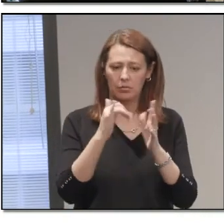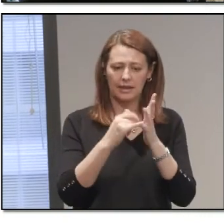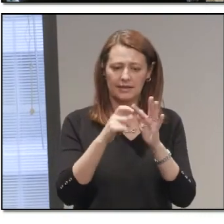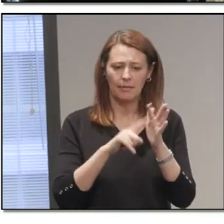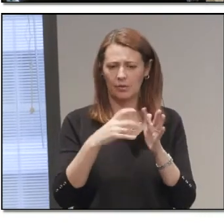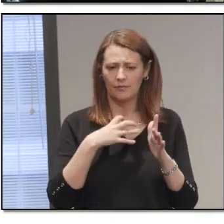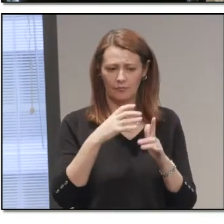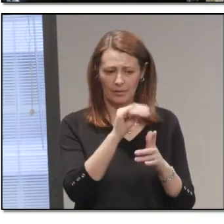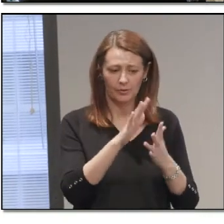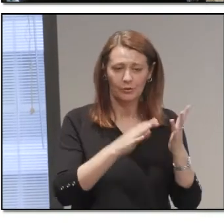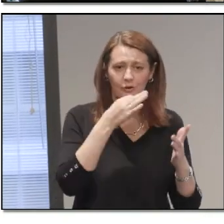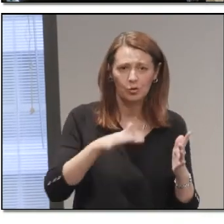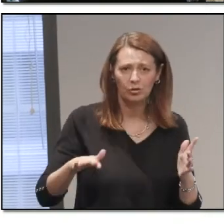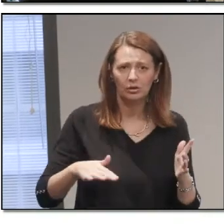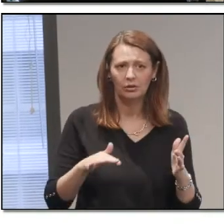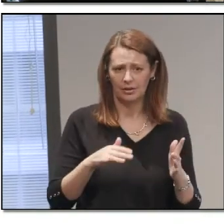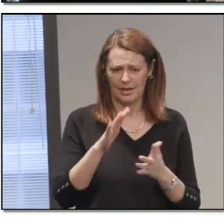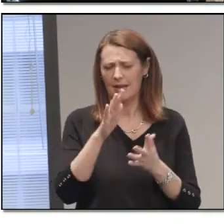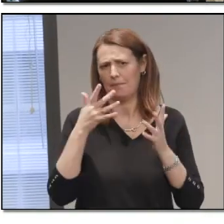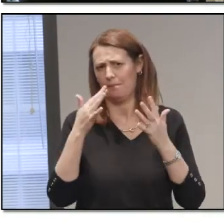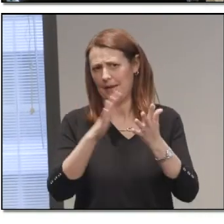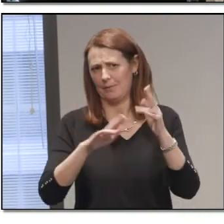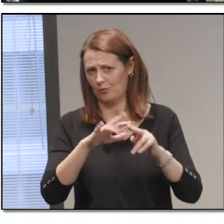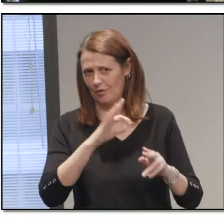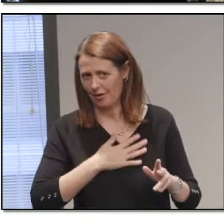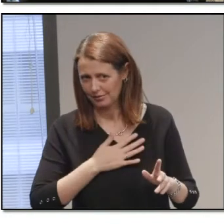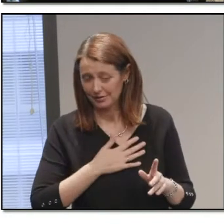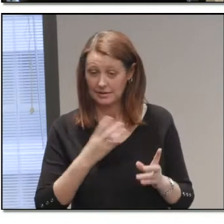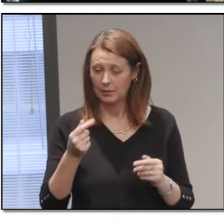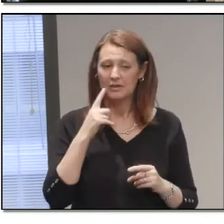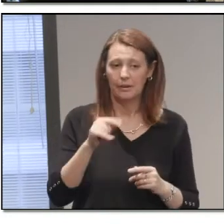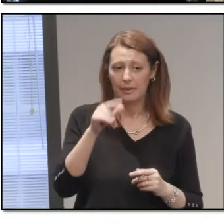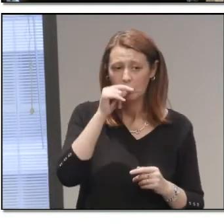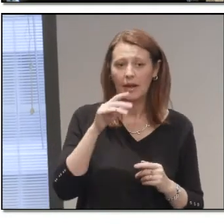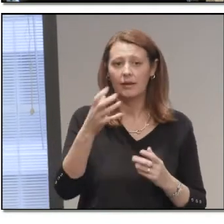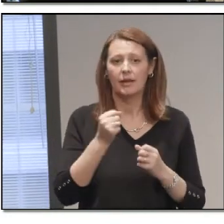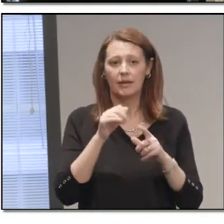many parents don't like that. Somebody did suggest that you could get blood samples from the pets,